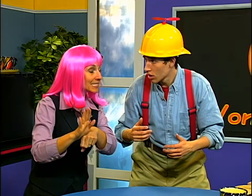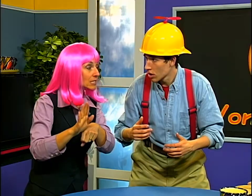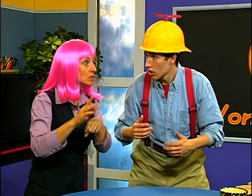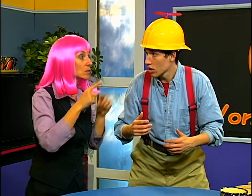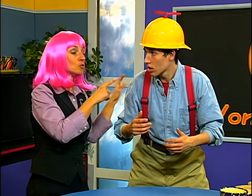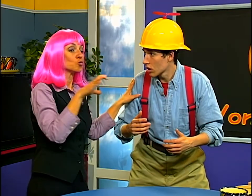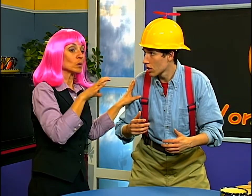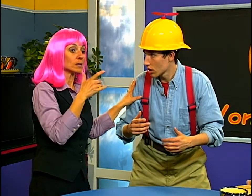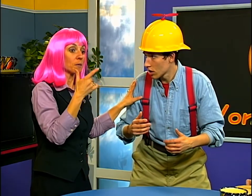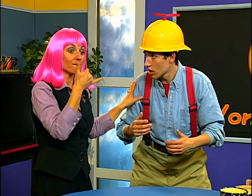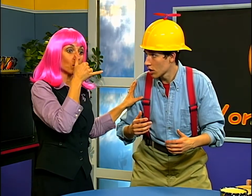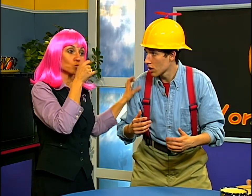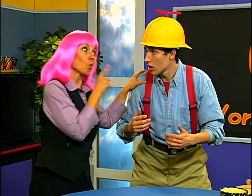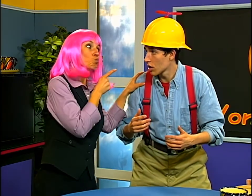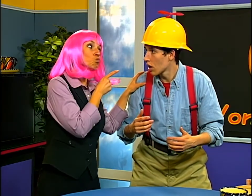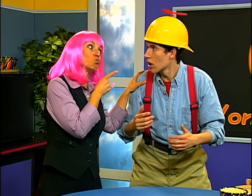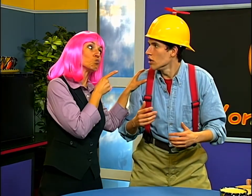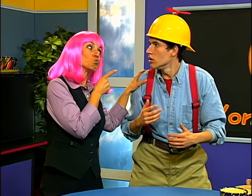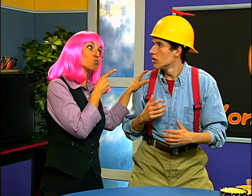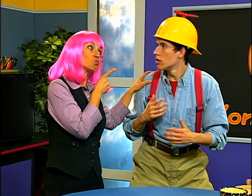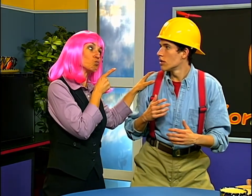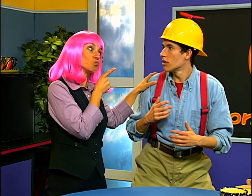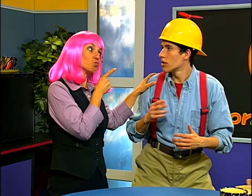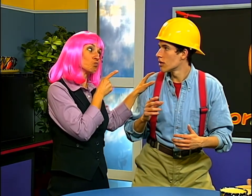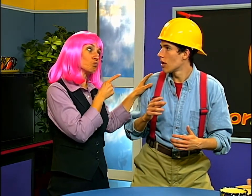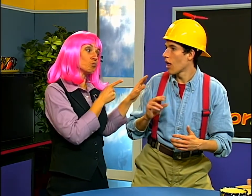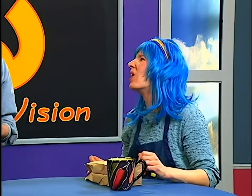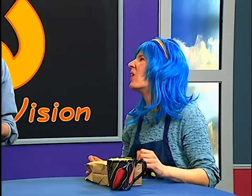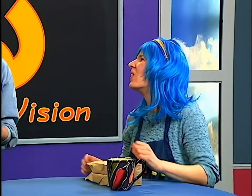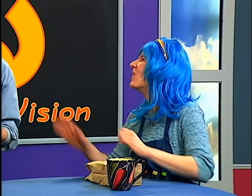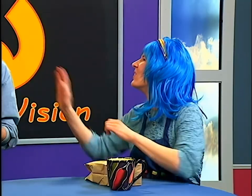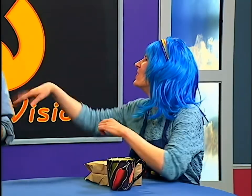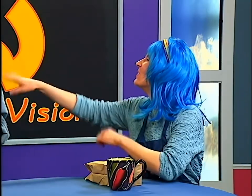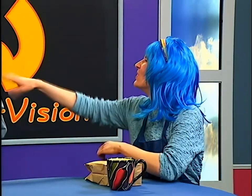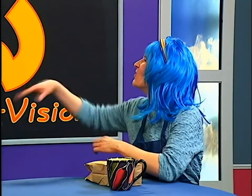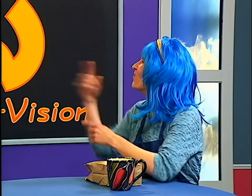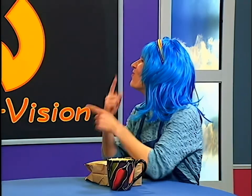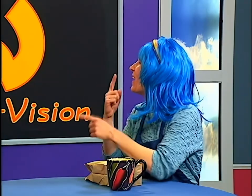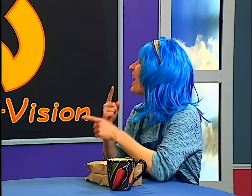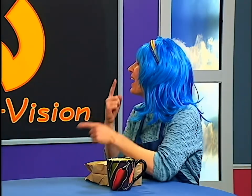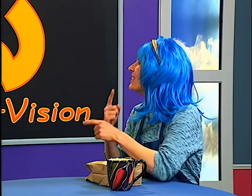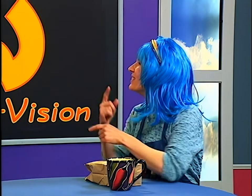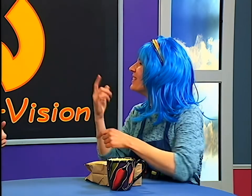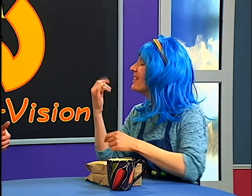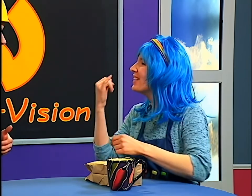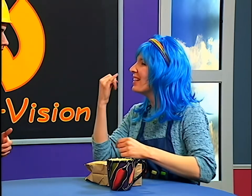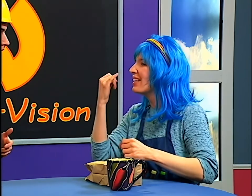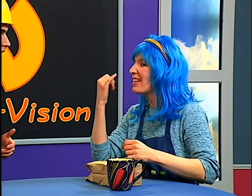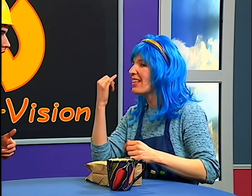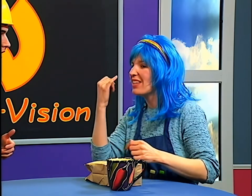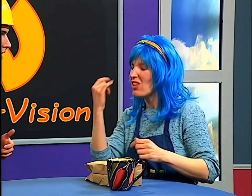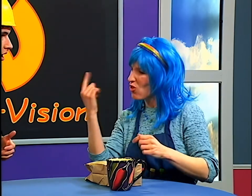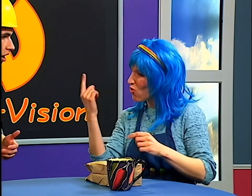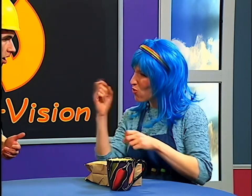WHEN I WAS A KID, I USED TO GO WITH HIM WHENEVER HE HAD TO FIX SOMETHING. IT DIDN'T MATTER IF IT WERE A TOILET